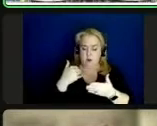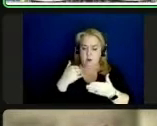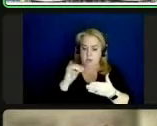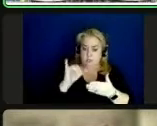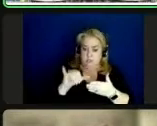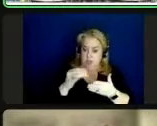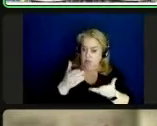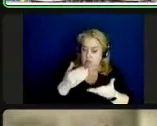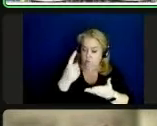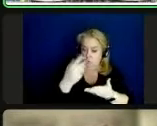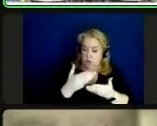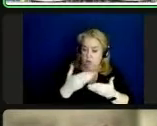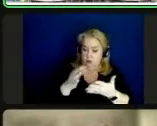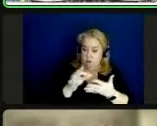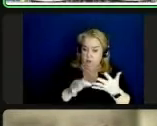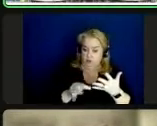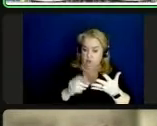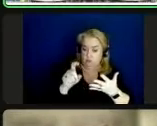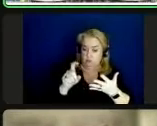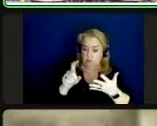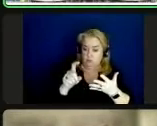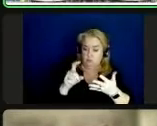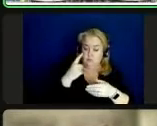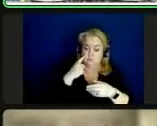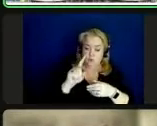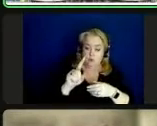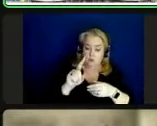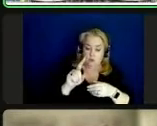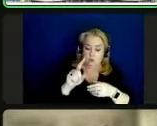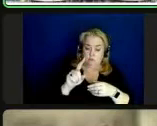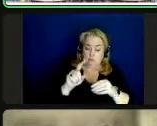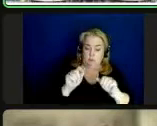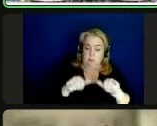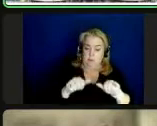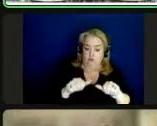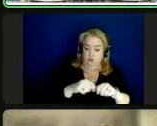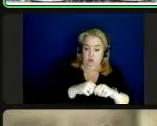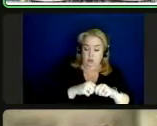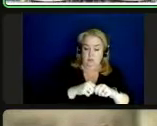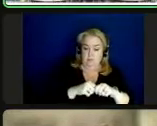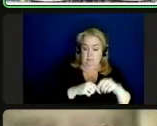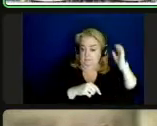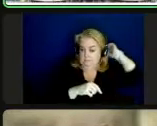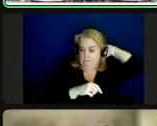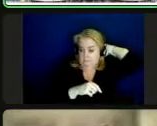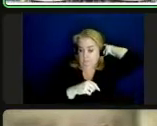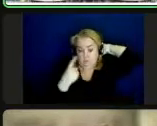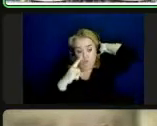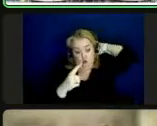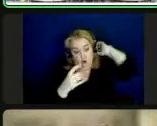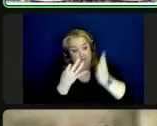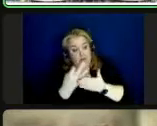SOURCE OF REVENUE LIKE SAY MAYBE CABLE RIG FRANCHISES? WE'VE GOT A CONVERSATION ABOUT